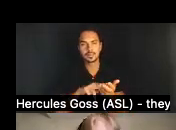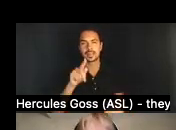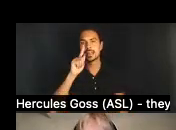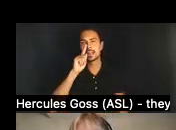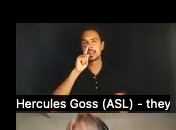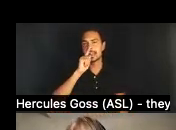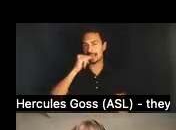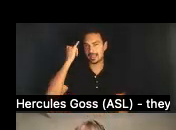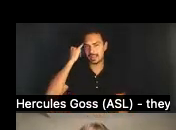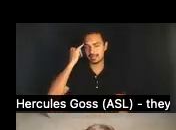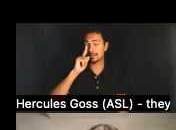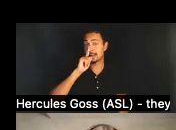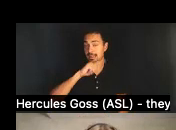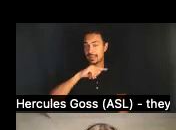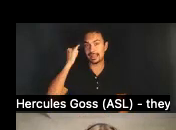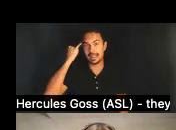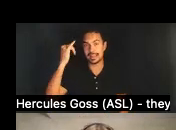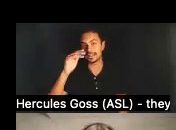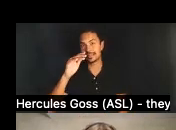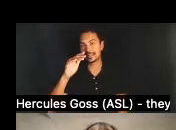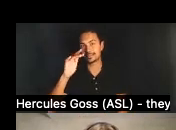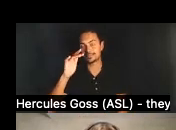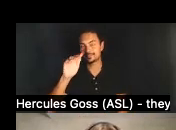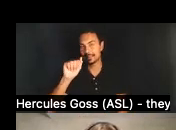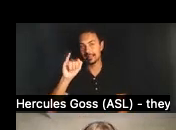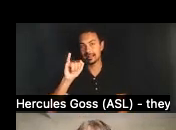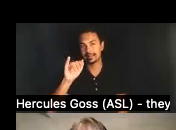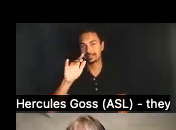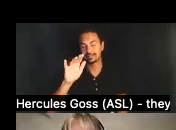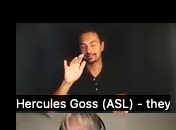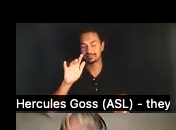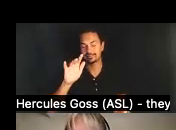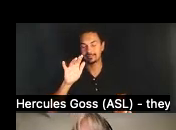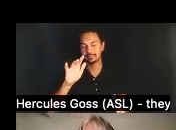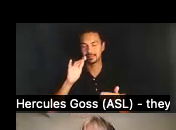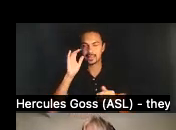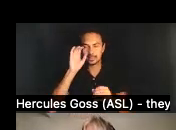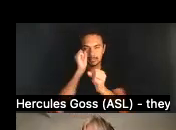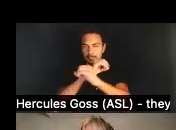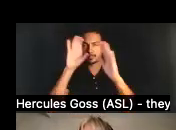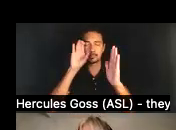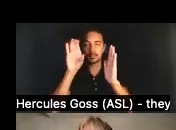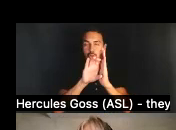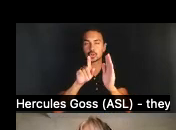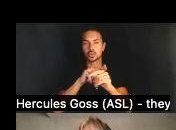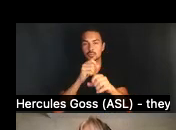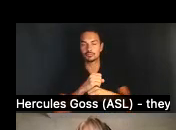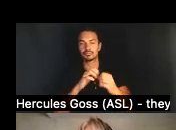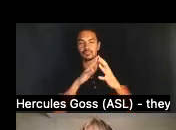AI generation tools. As a person who does not like